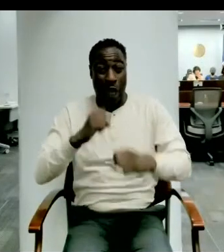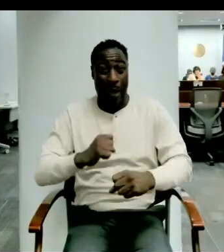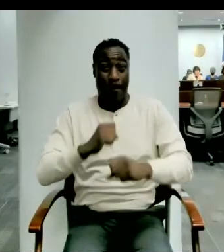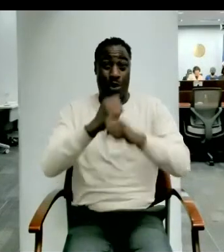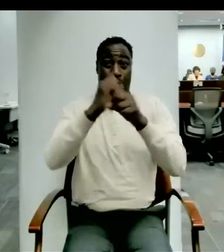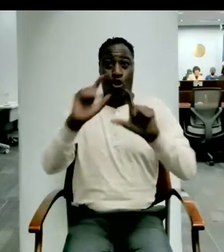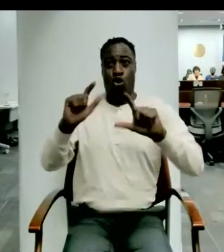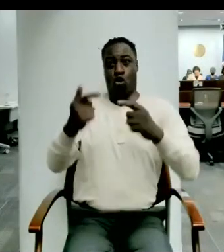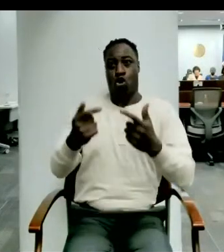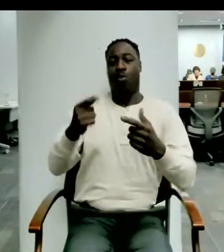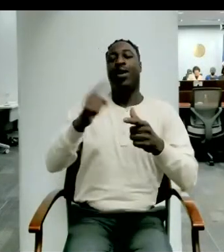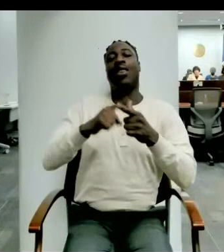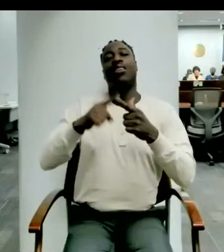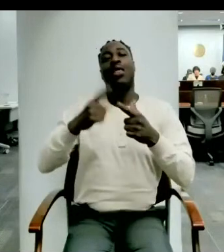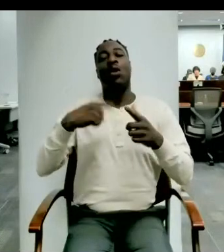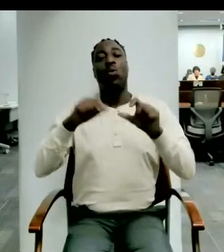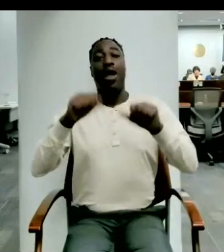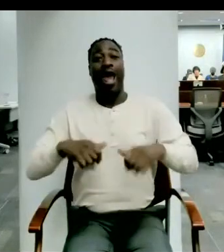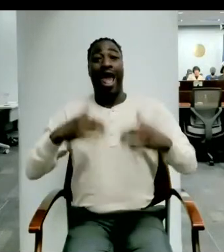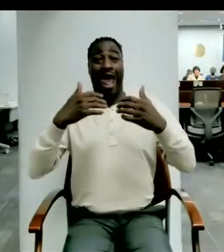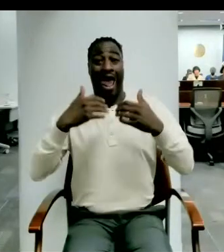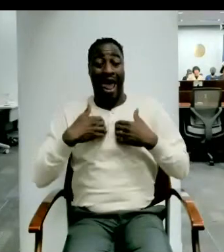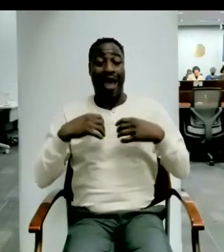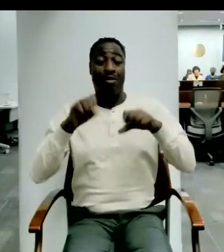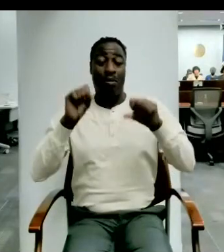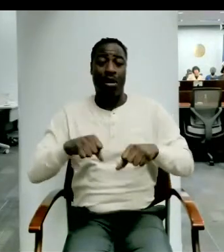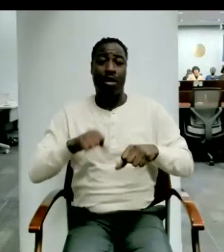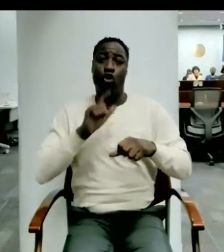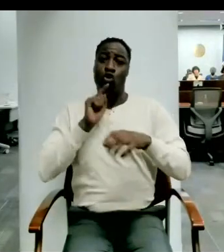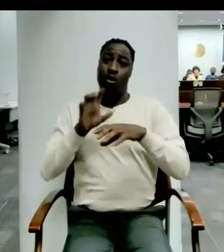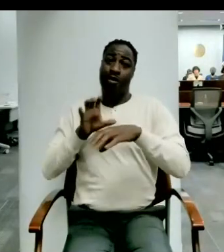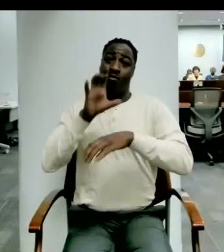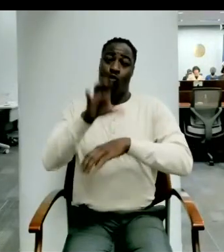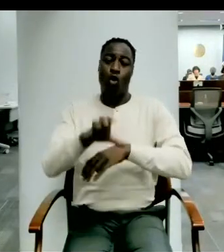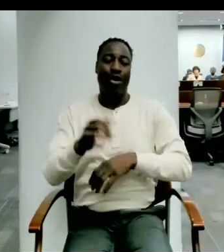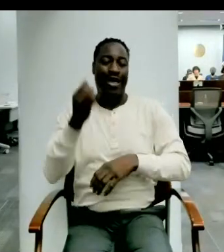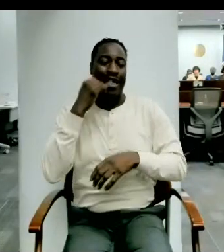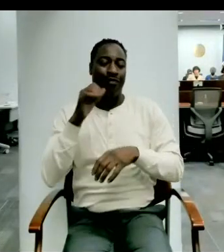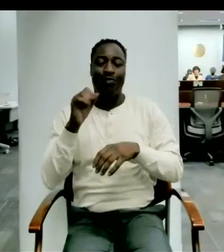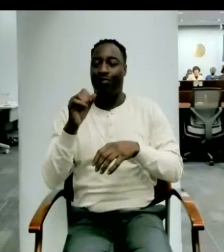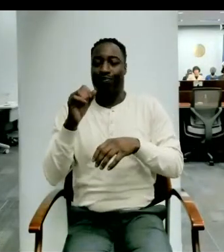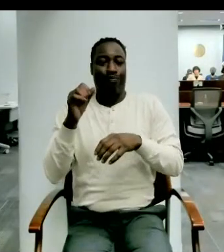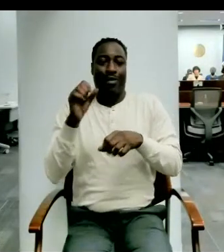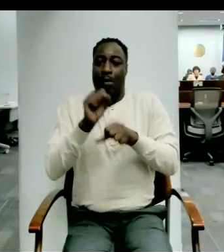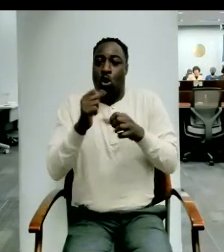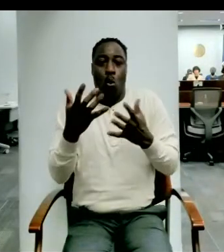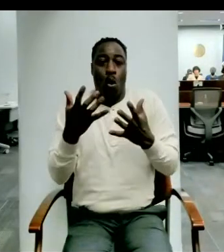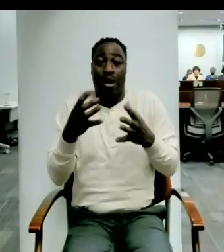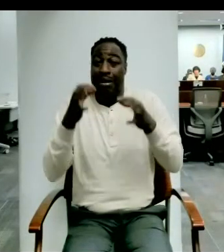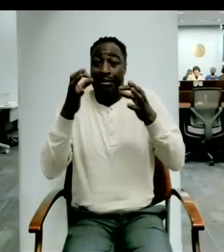that we have the ability to enforce, whether it is through employees filing charges or otherwise.